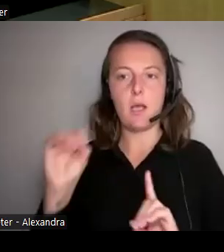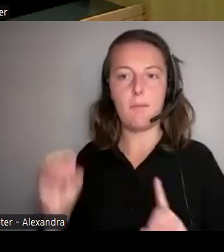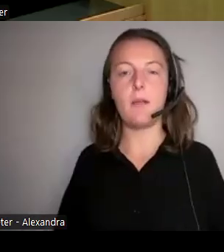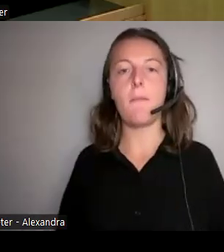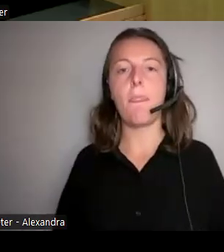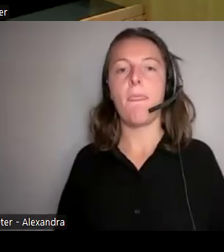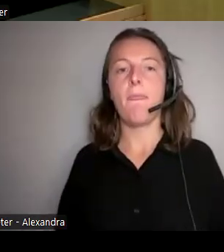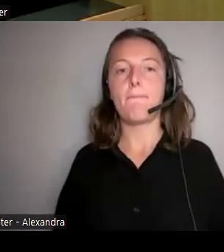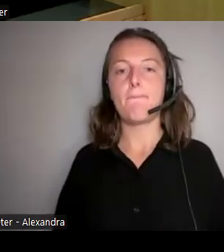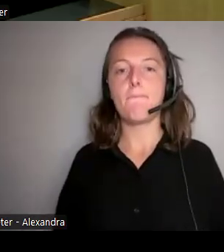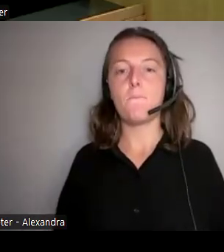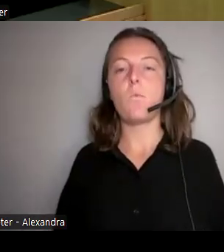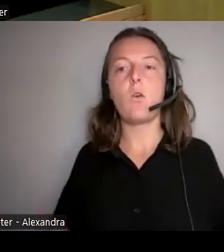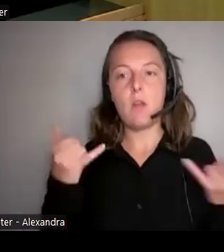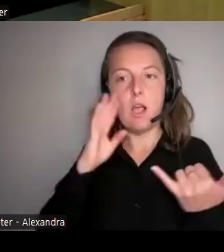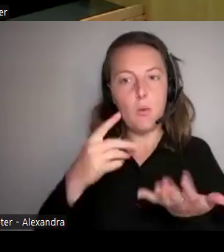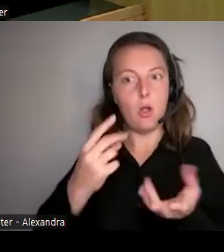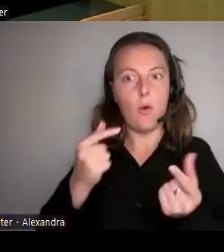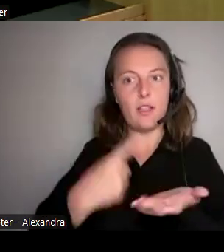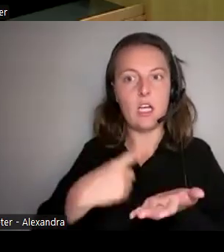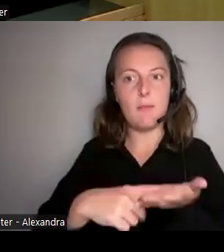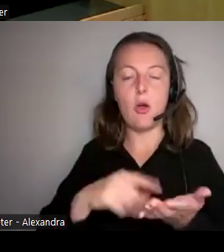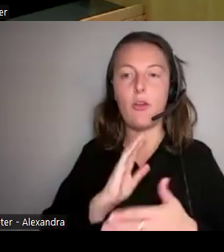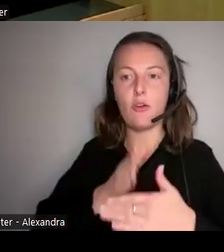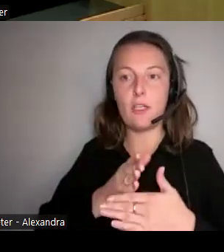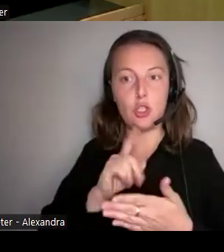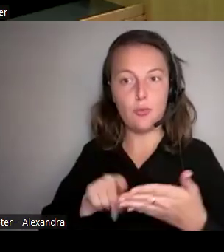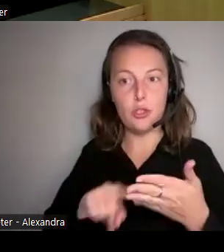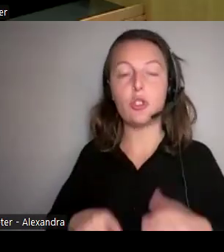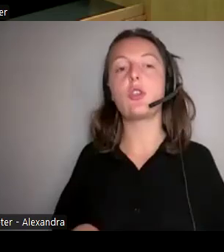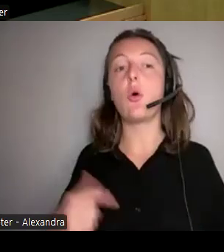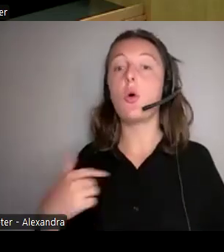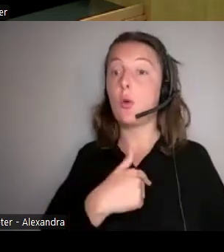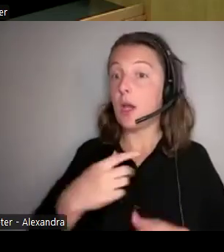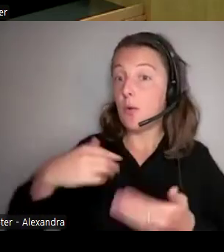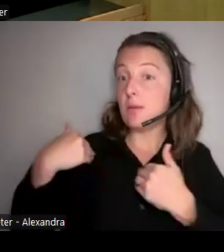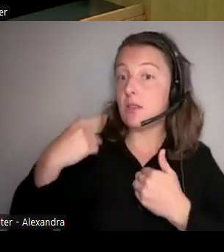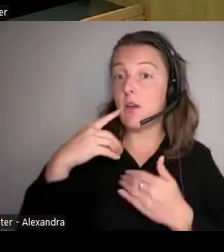quickly talk about interventions research. Um so we were responsible for things like in